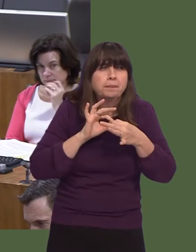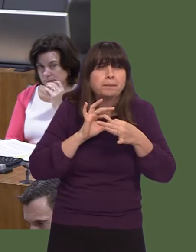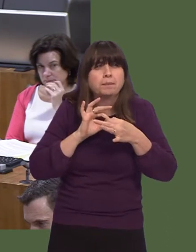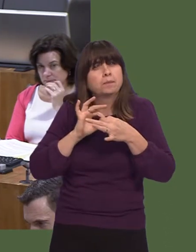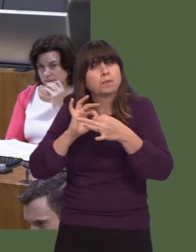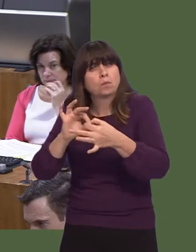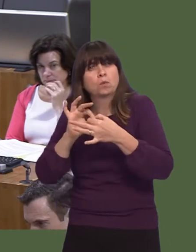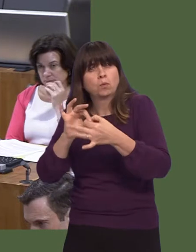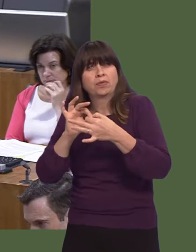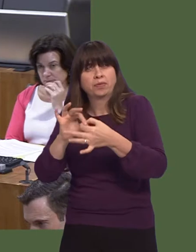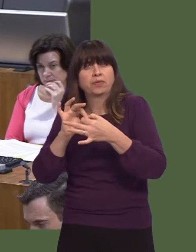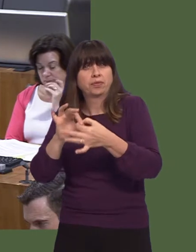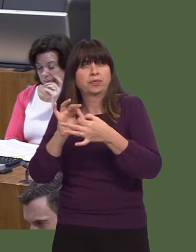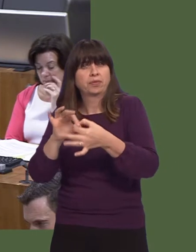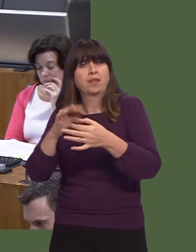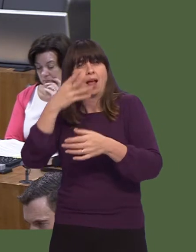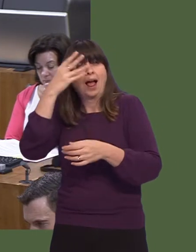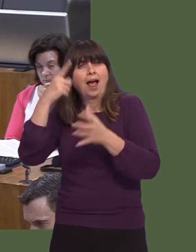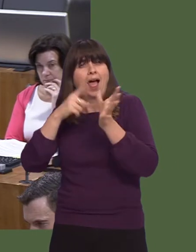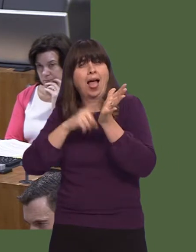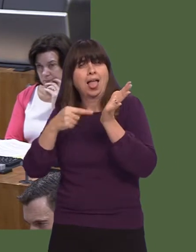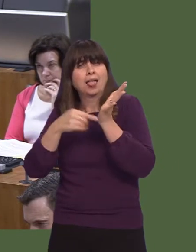for example, which has been working with the Alzheimer's Society, with the Dementia Engagement